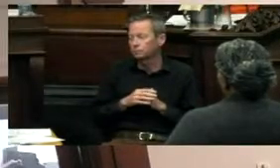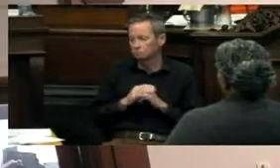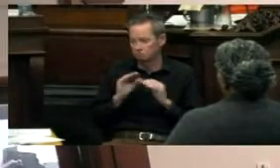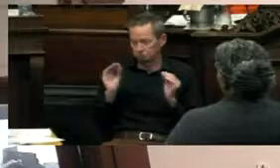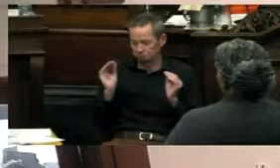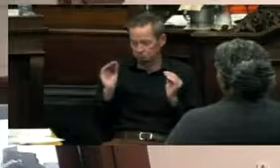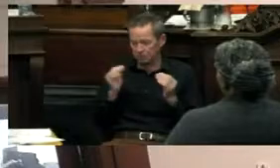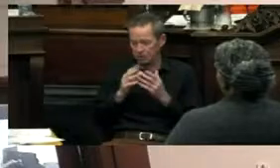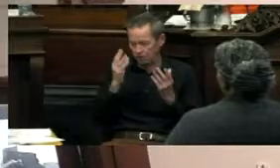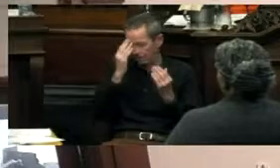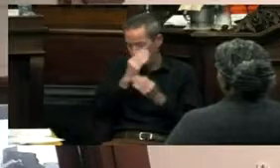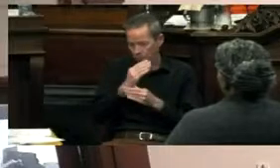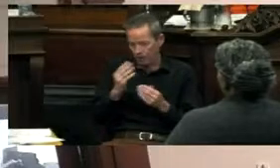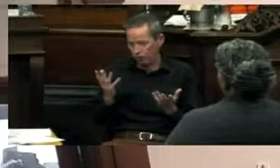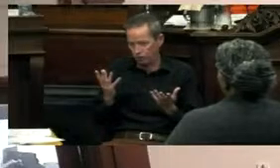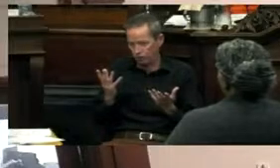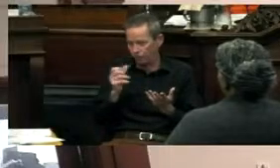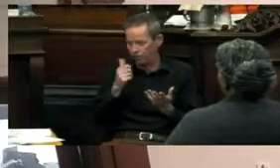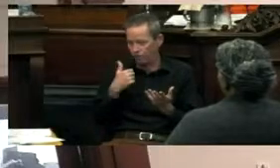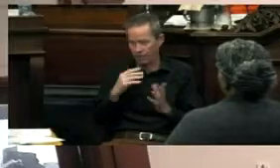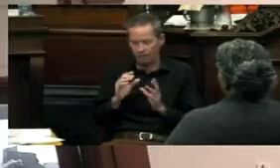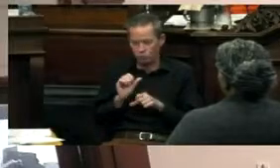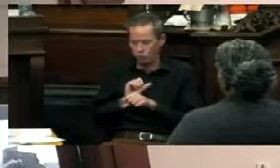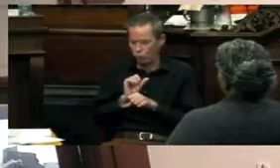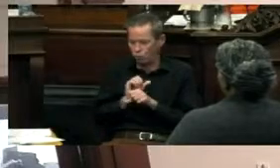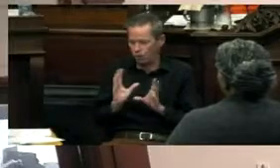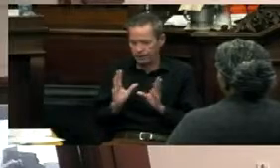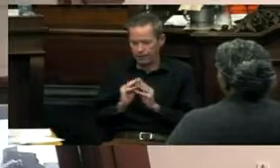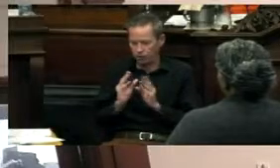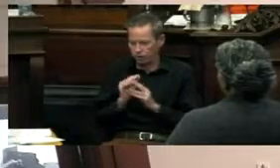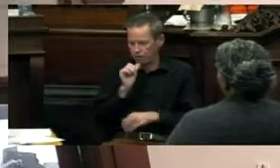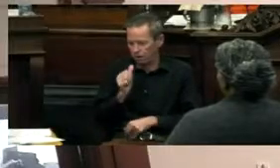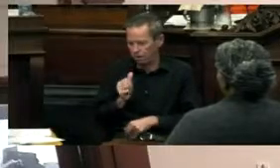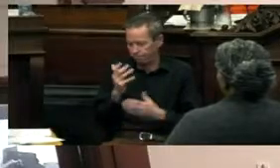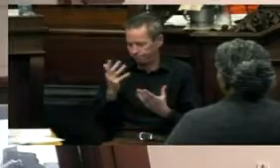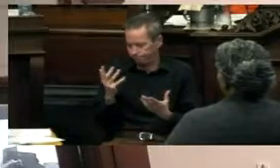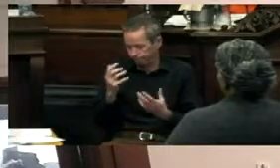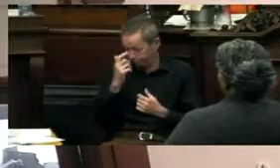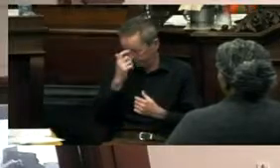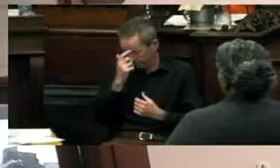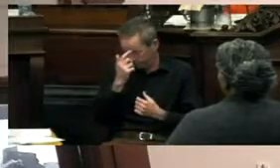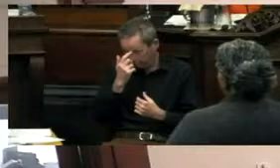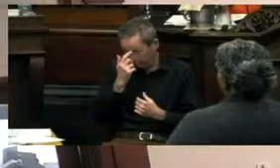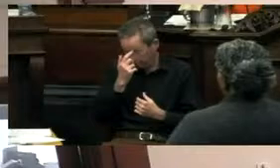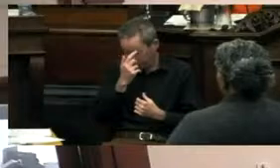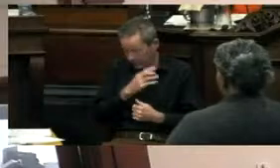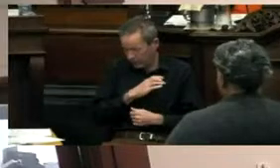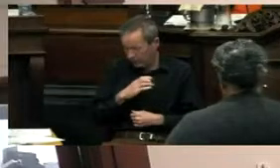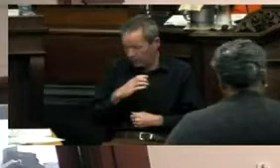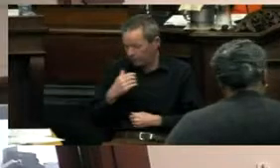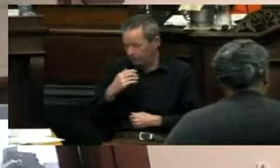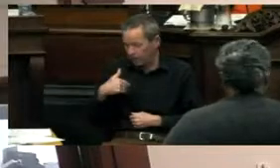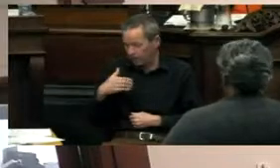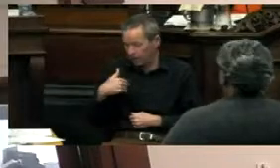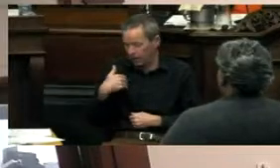on since the start of the PAB. There hasn't been a ton of information. We haven't been